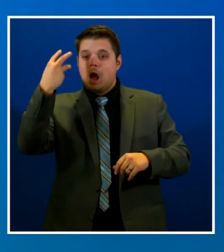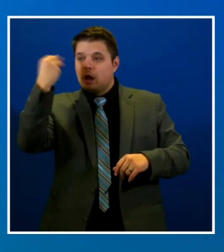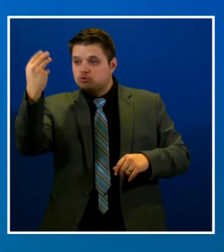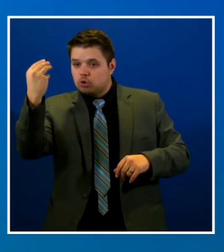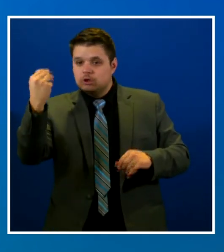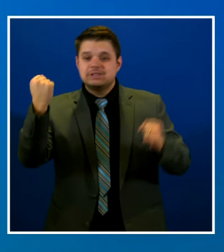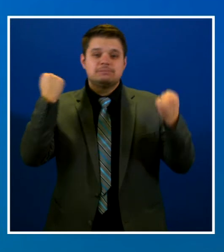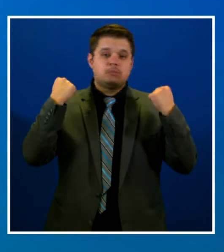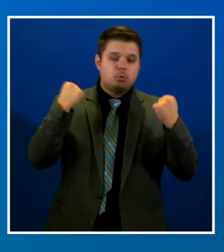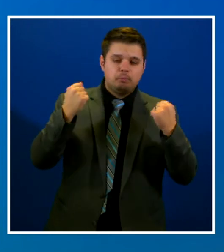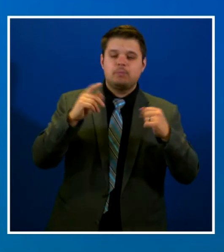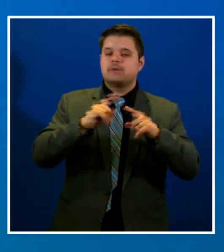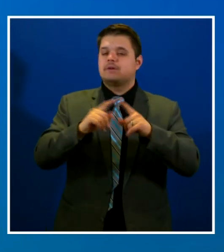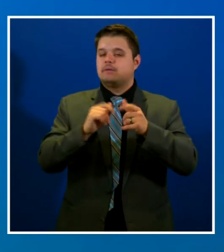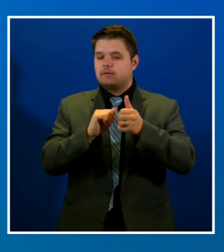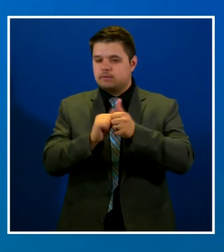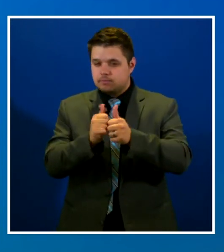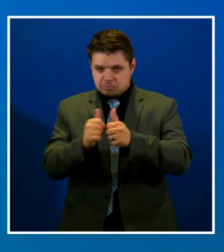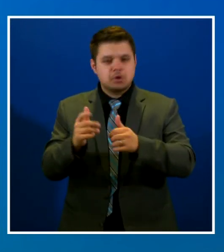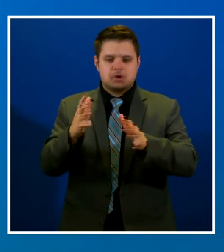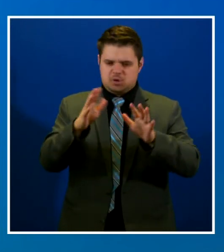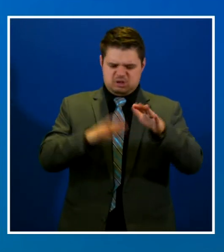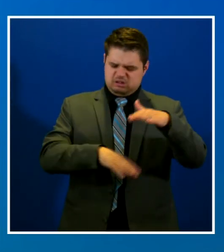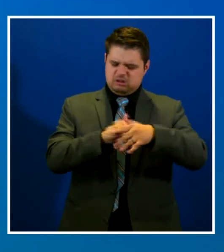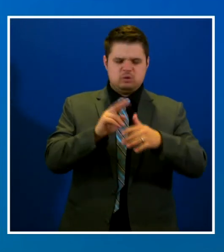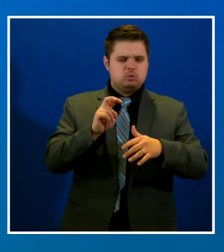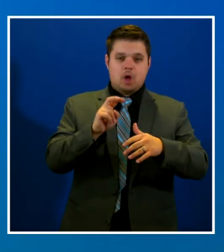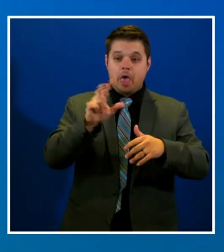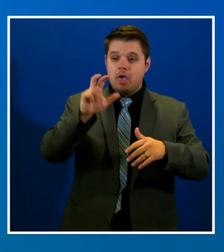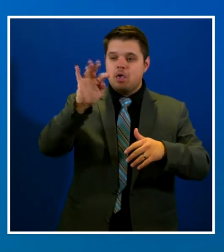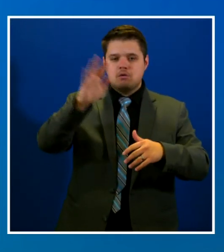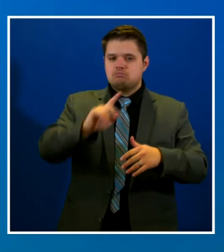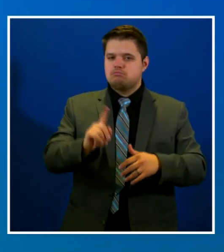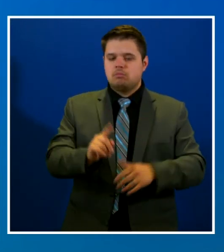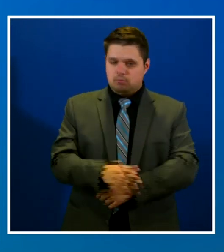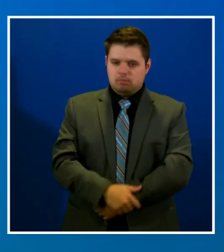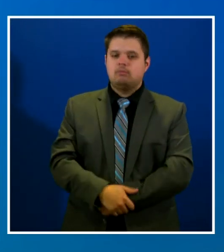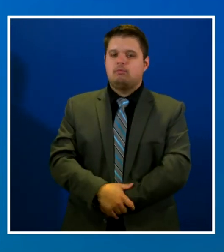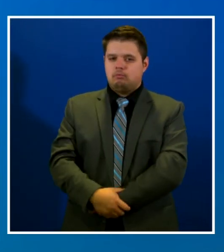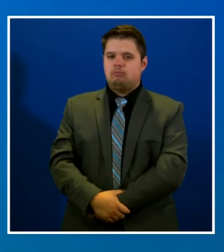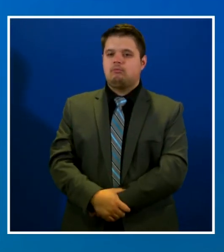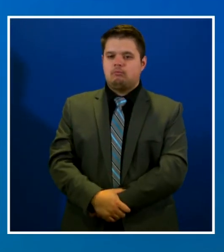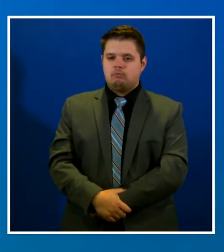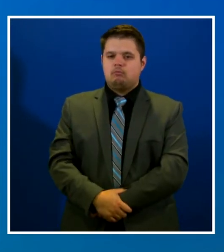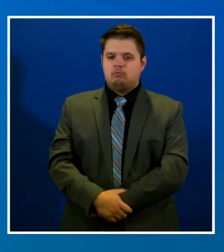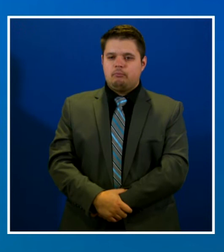maximum of 200 people. The City's Parks and Recreation department has increased